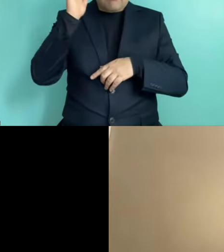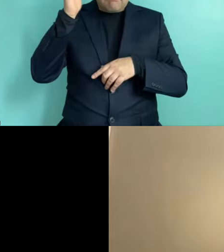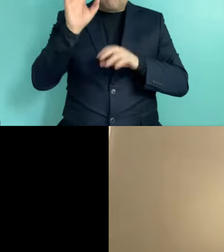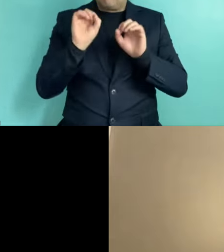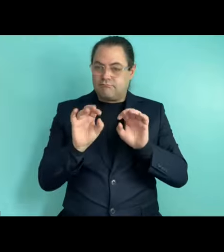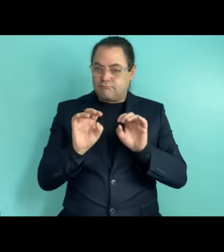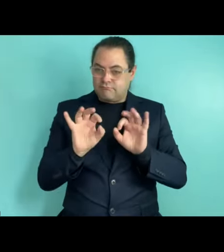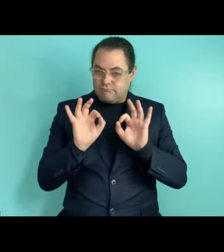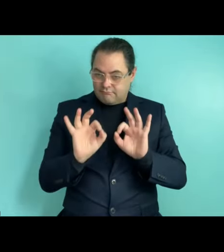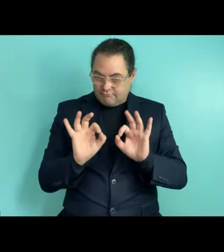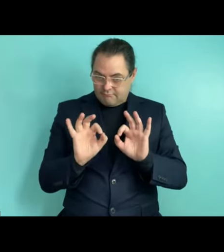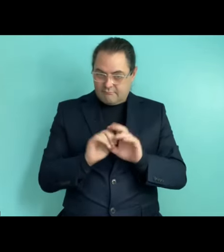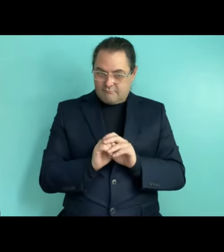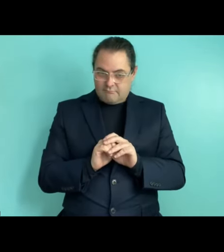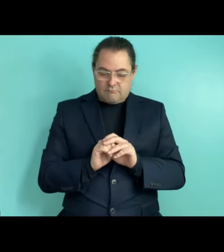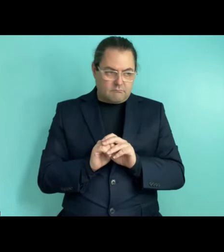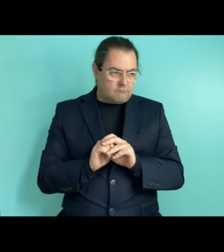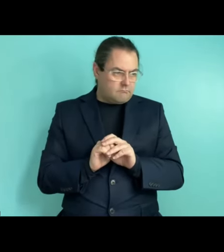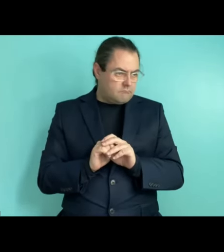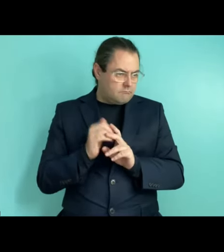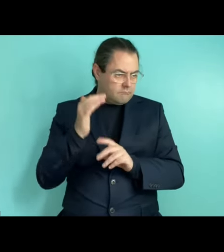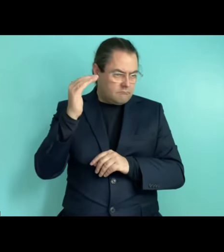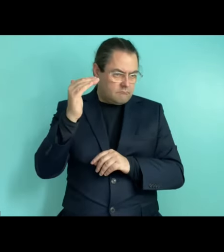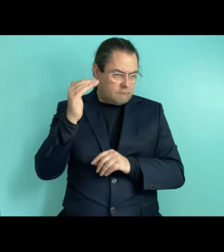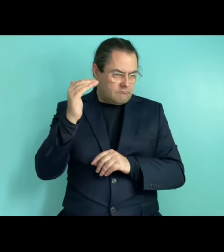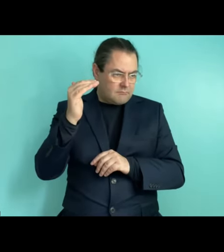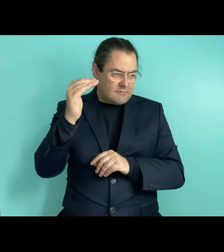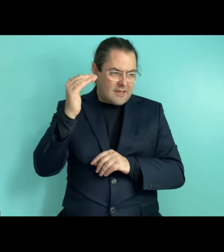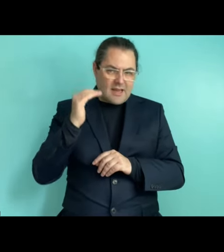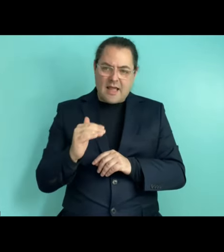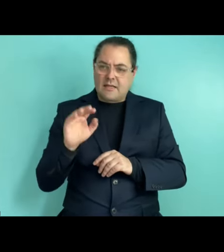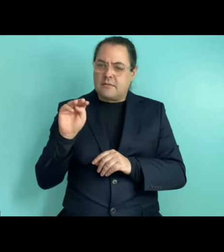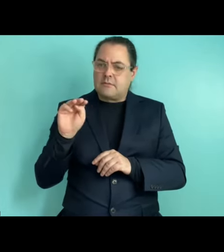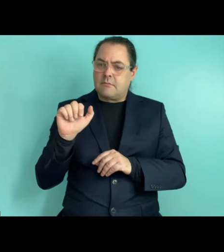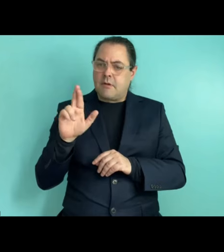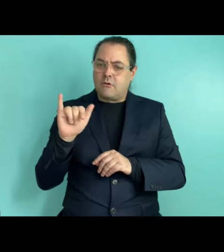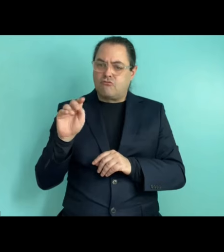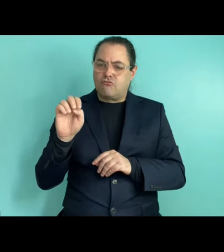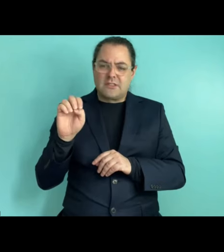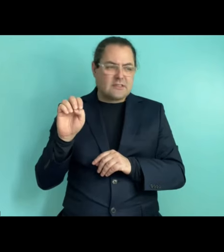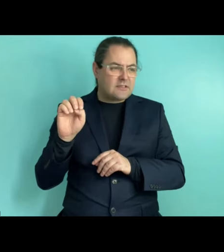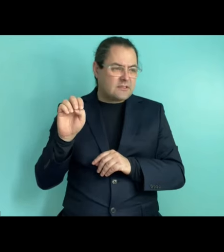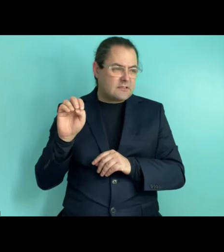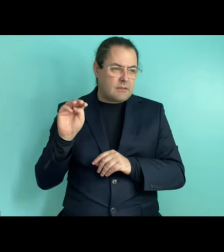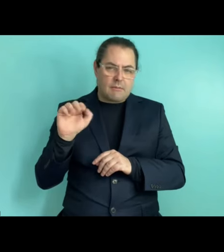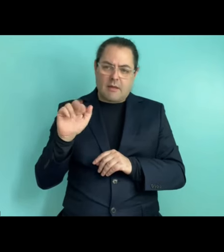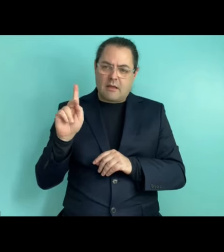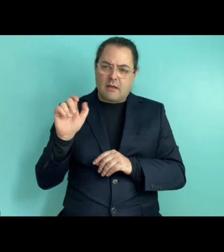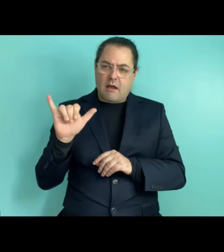and we know through the delay, I will now switch to, I will call on the next picture.